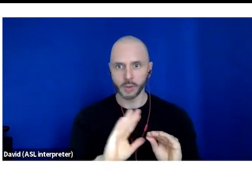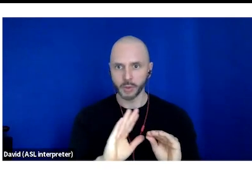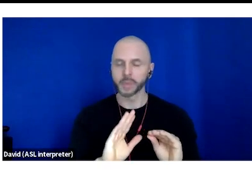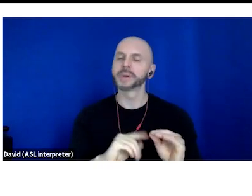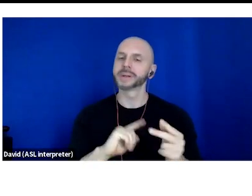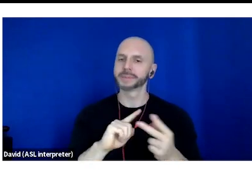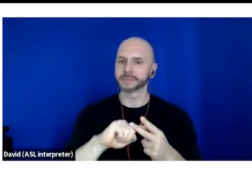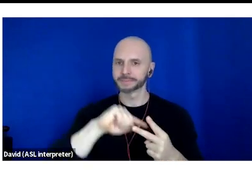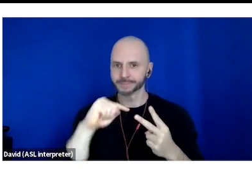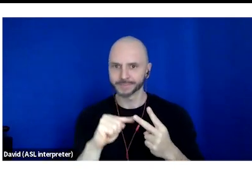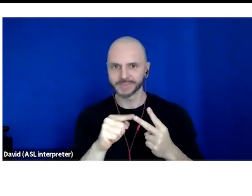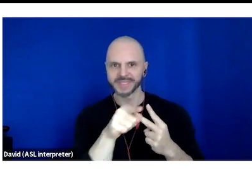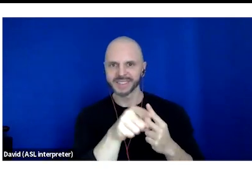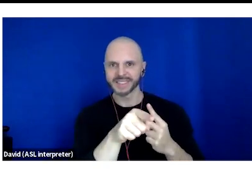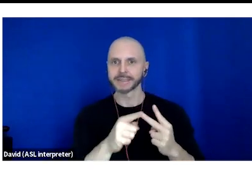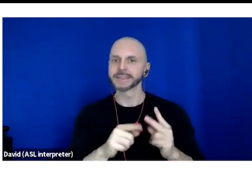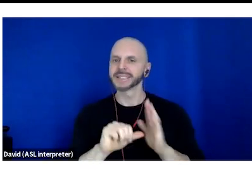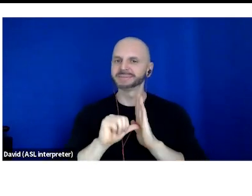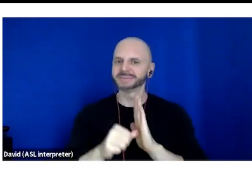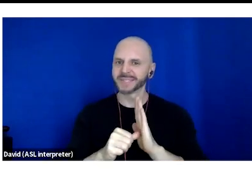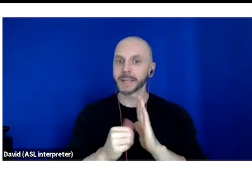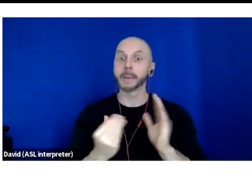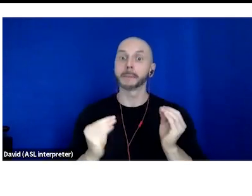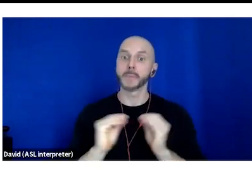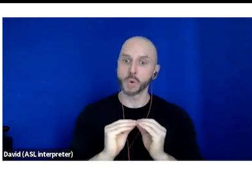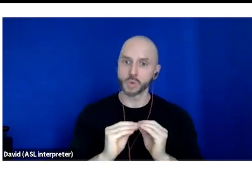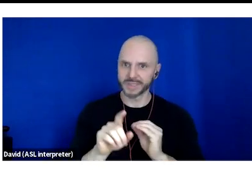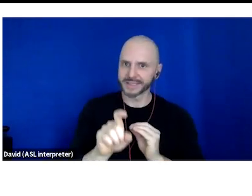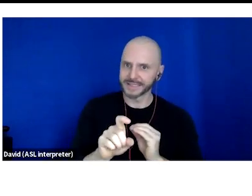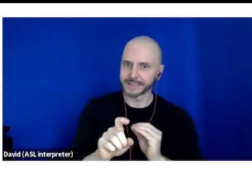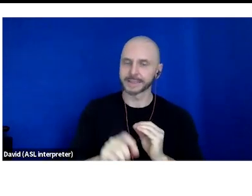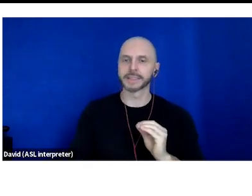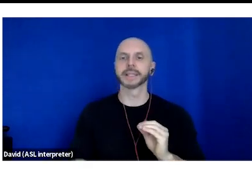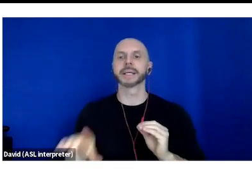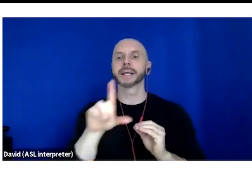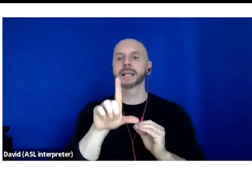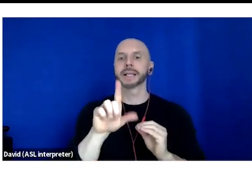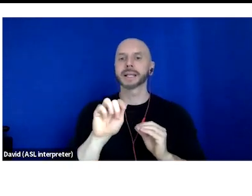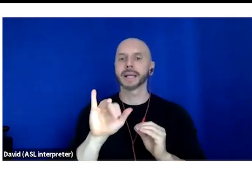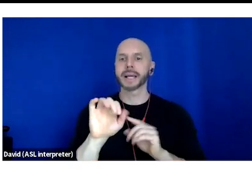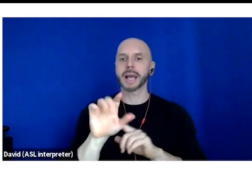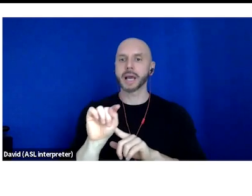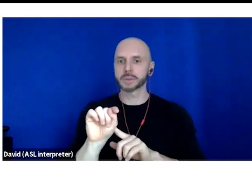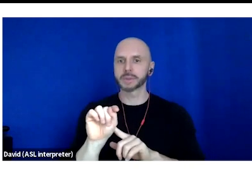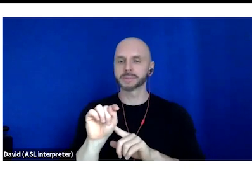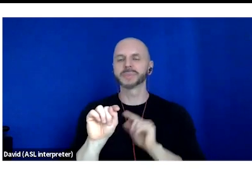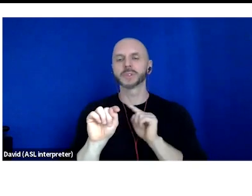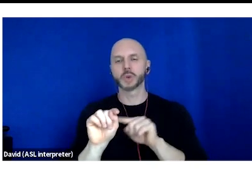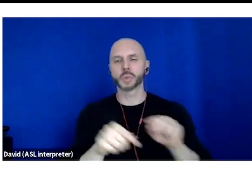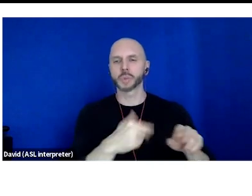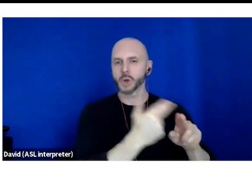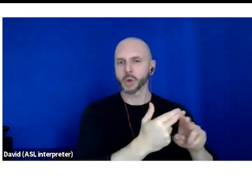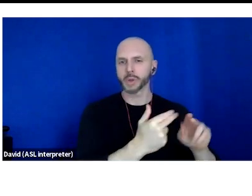We've developed a tool that we're calling the AI Design Studio, and this part is particularly